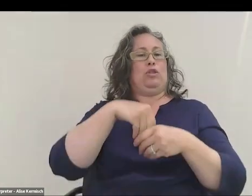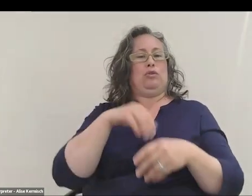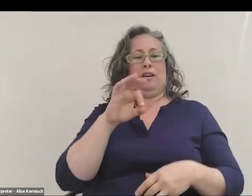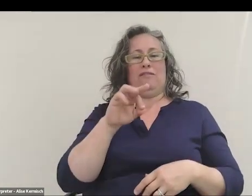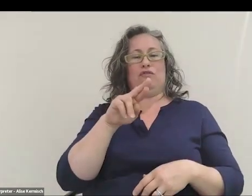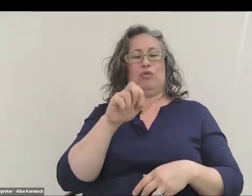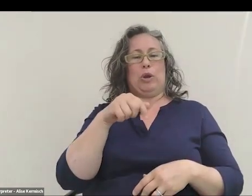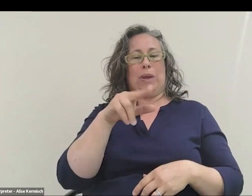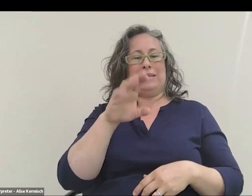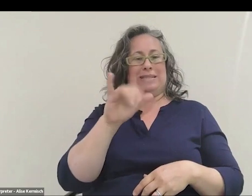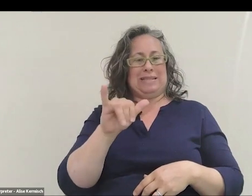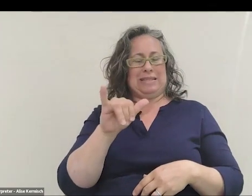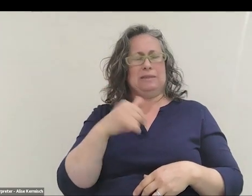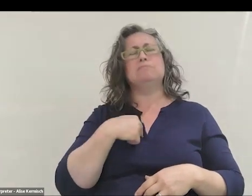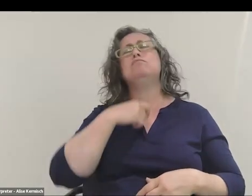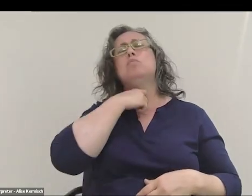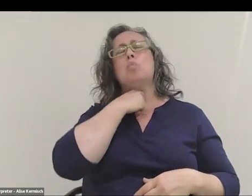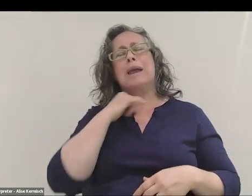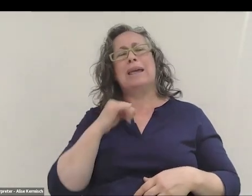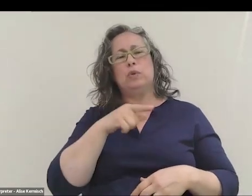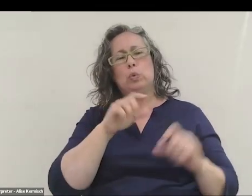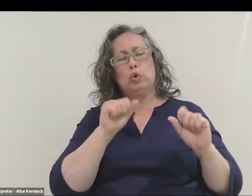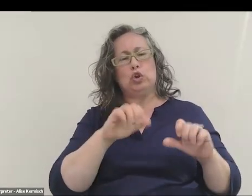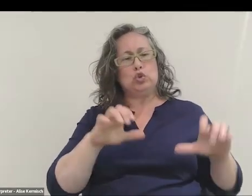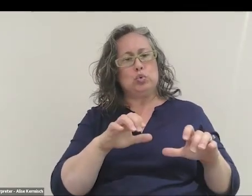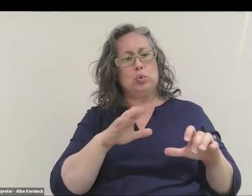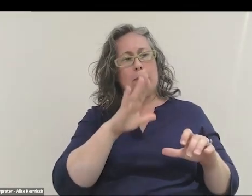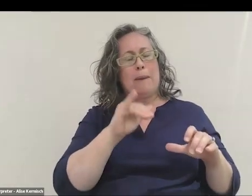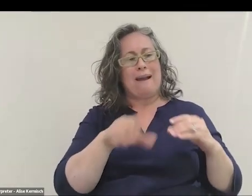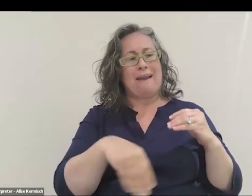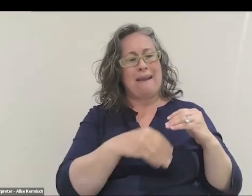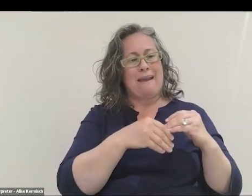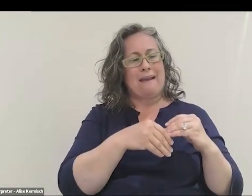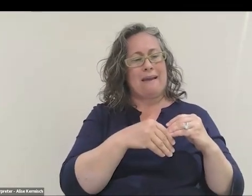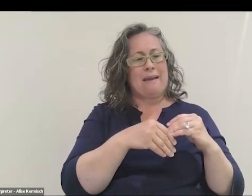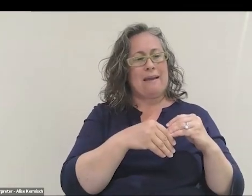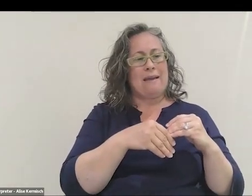I wonder if you could do that by basically adding a vibration sound